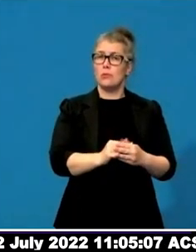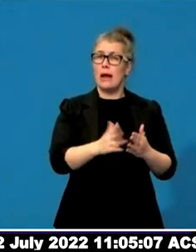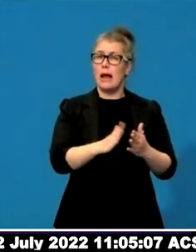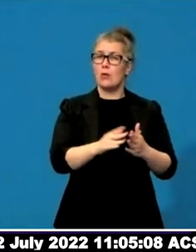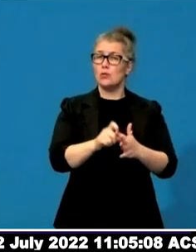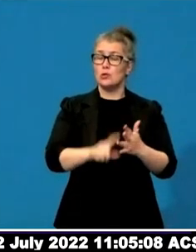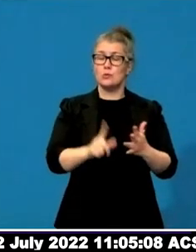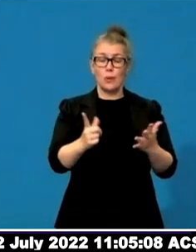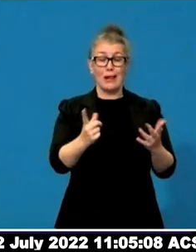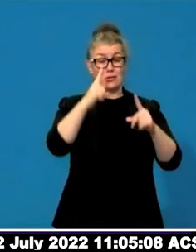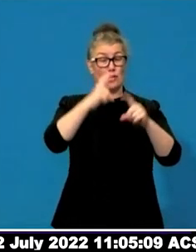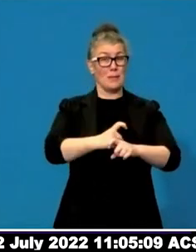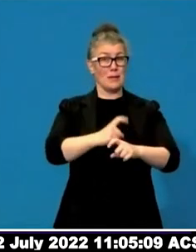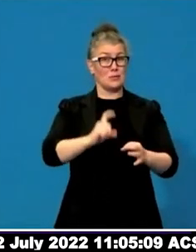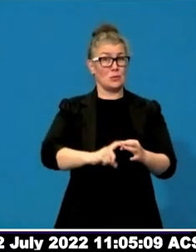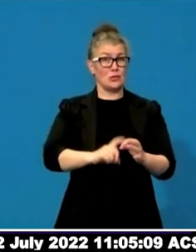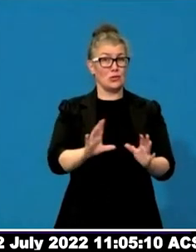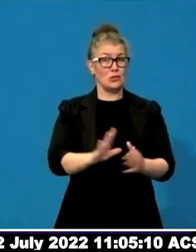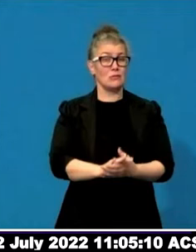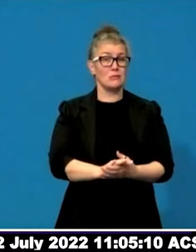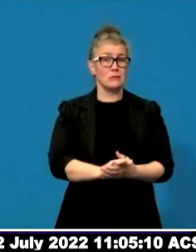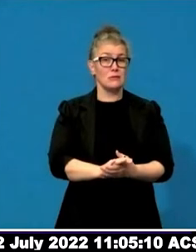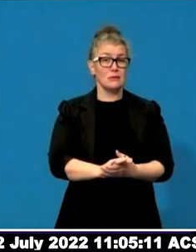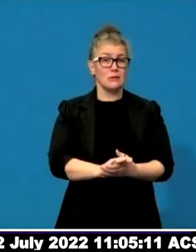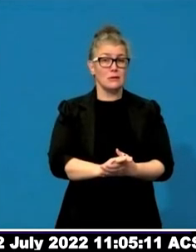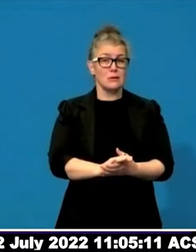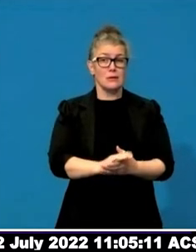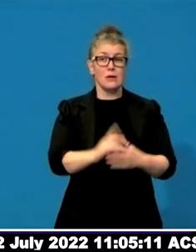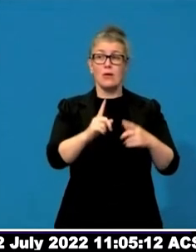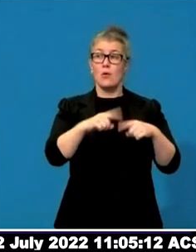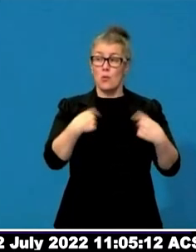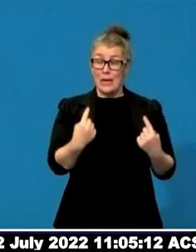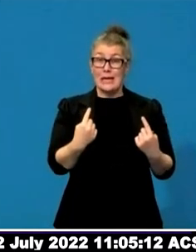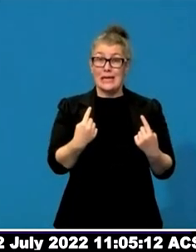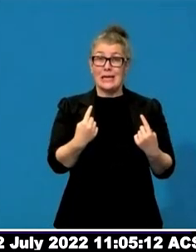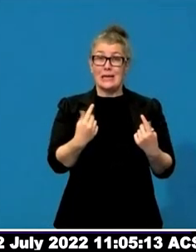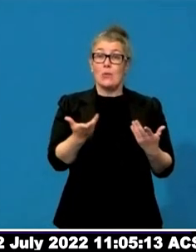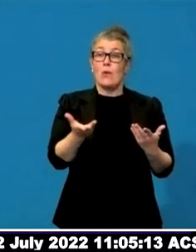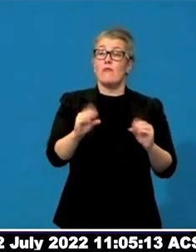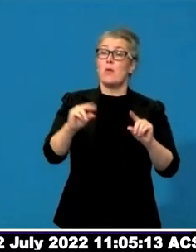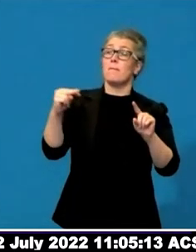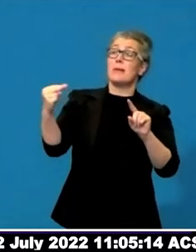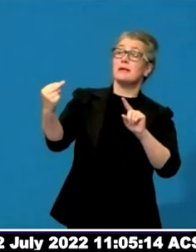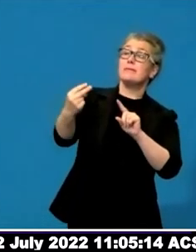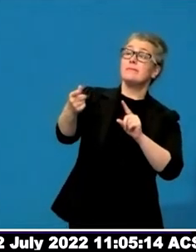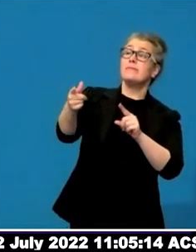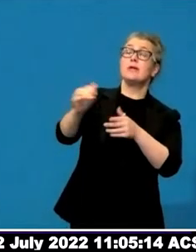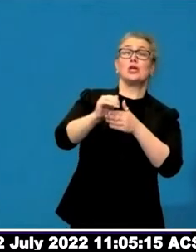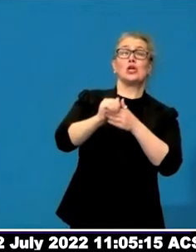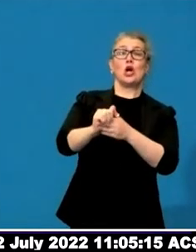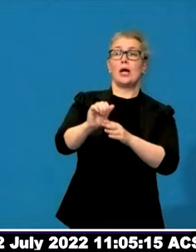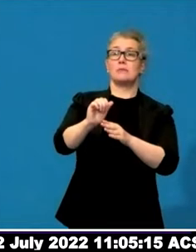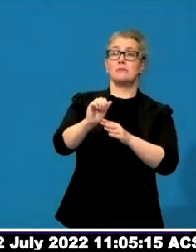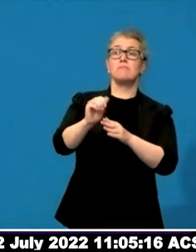We're heavily guided by the views of people that we are representing,